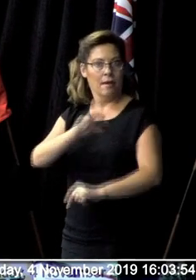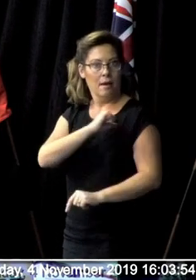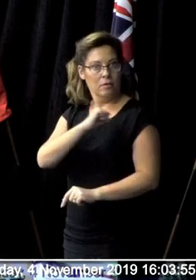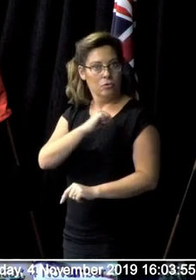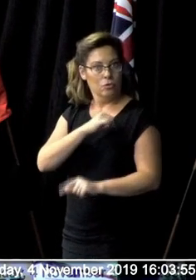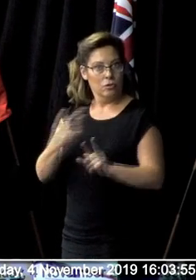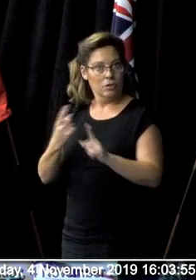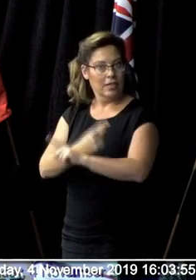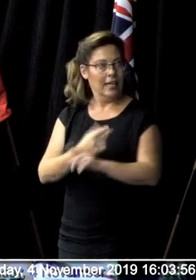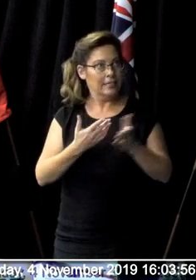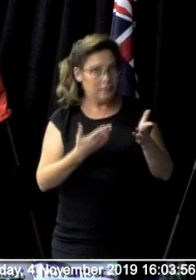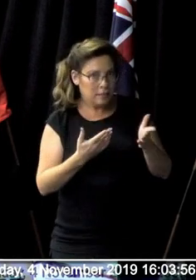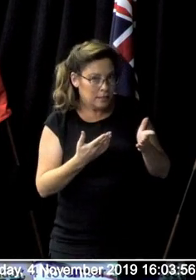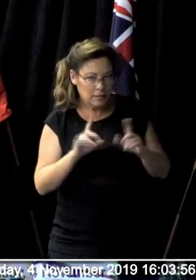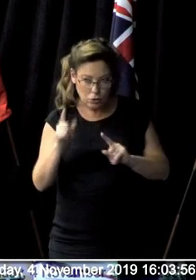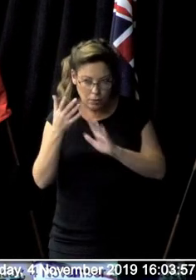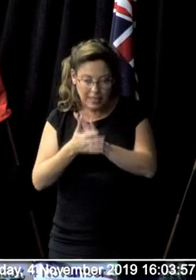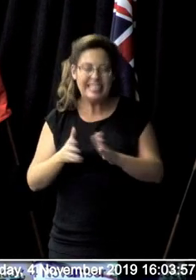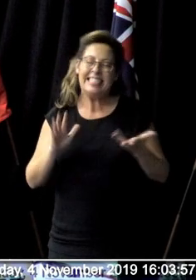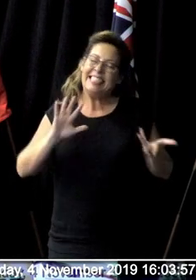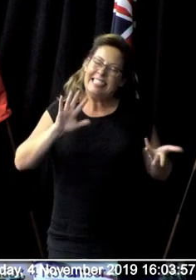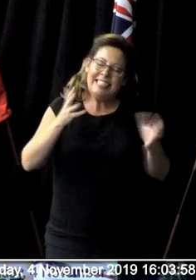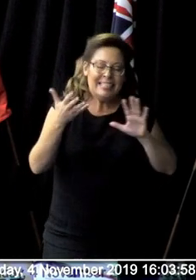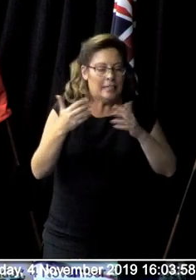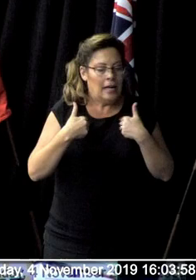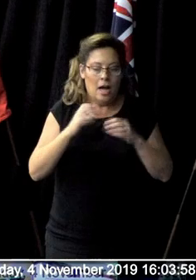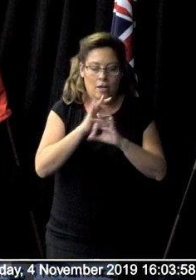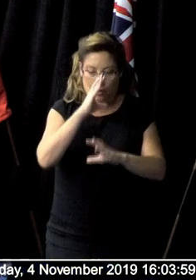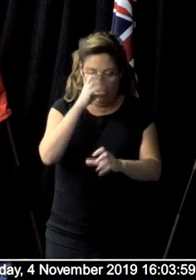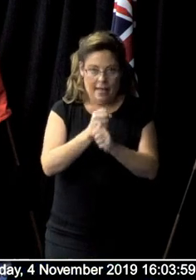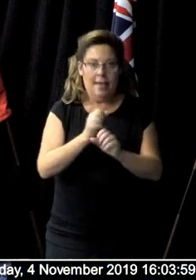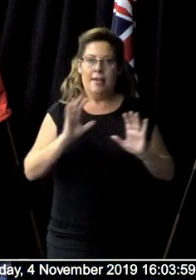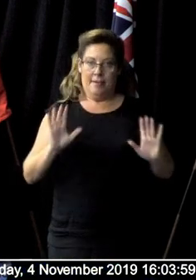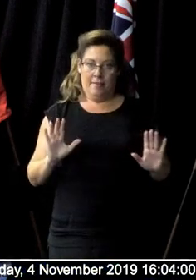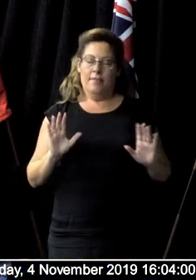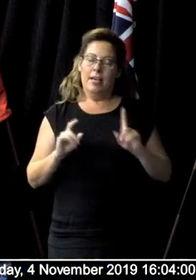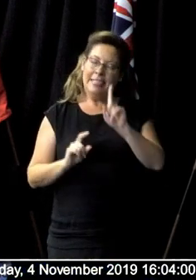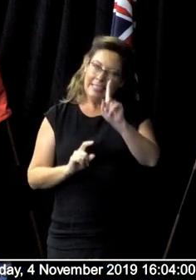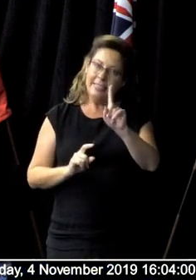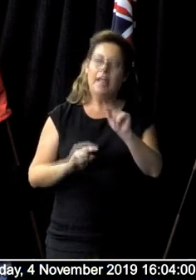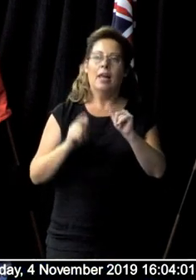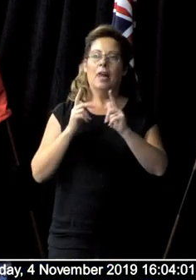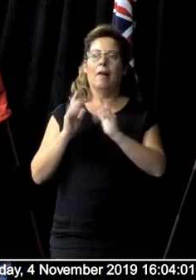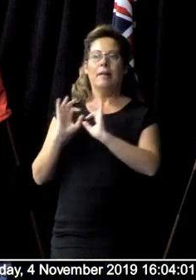I don’t believe that because I think that while special schools exist,